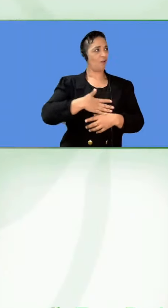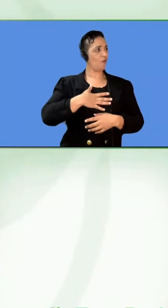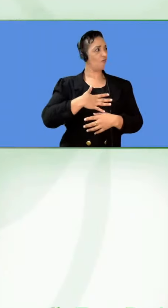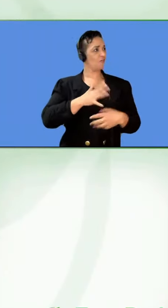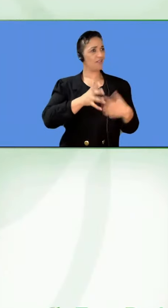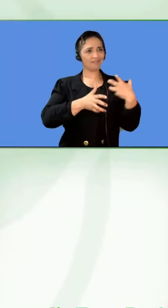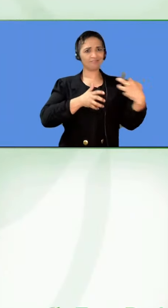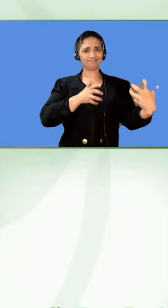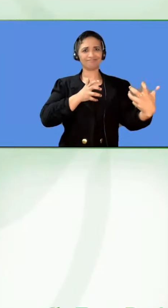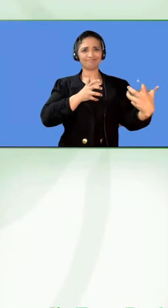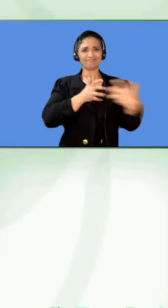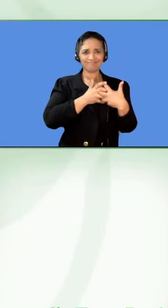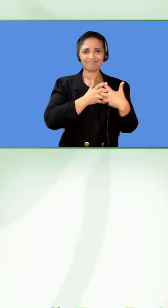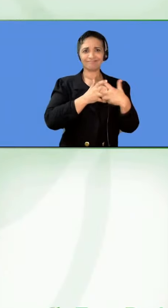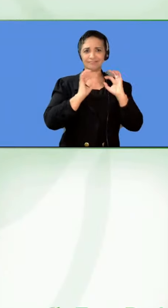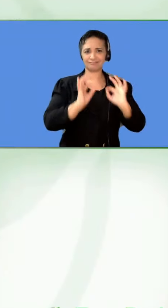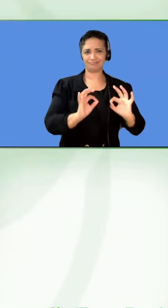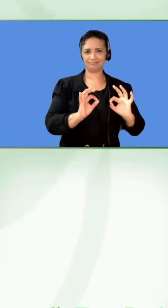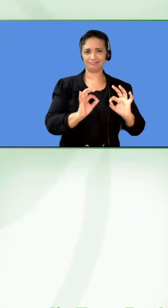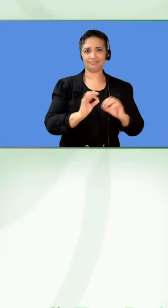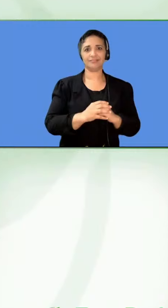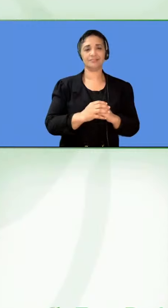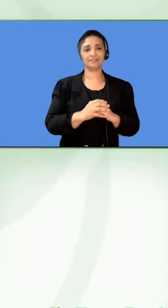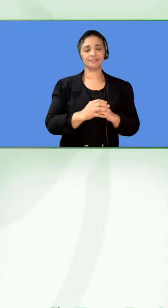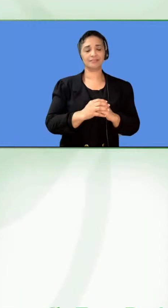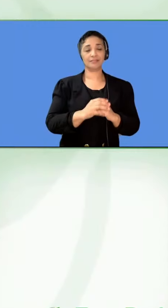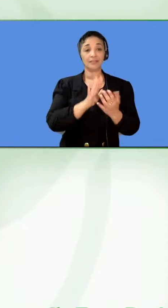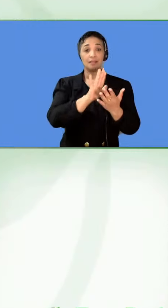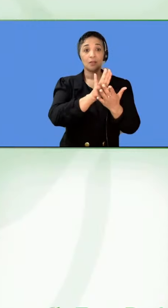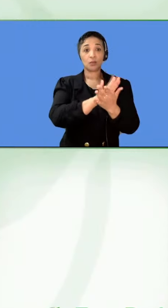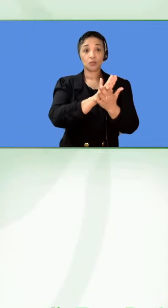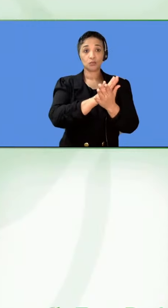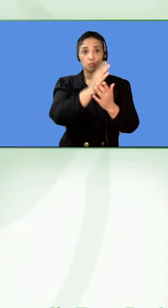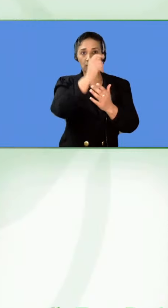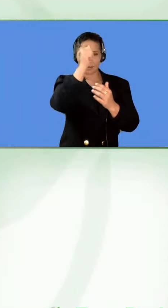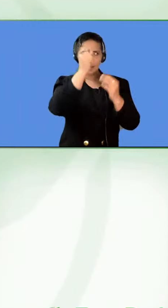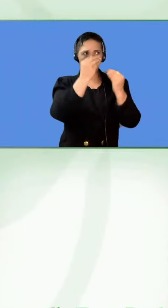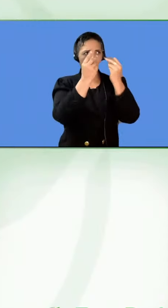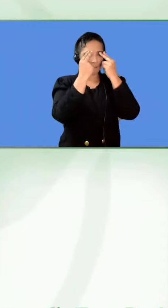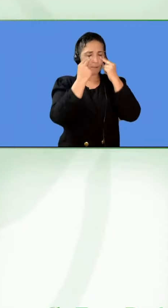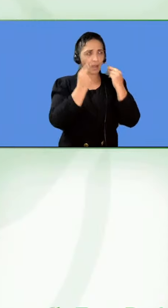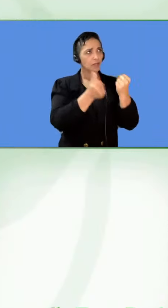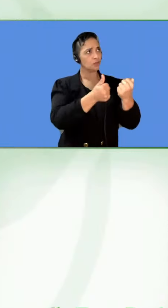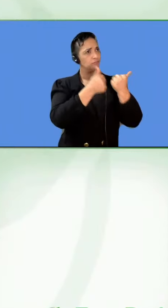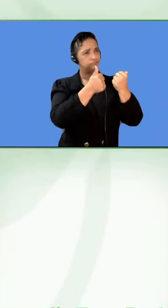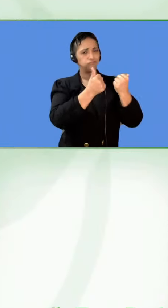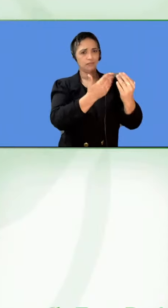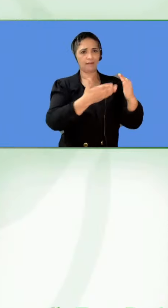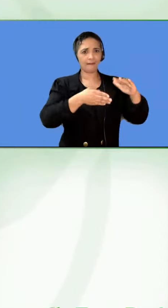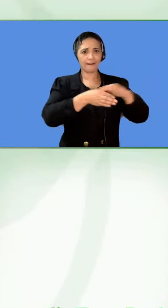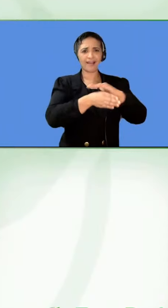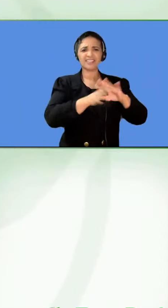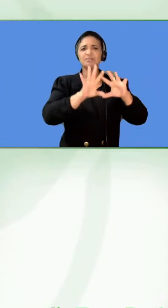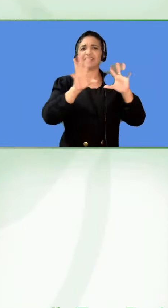The Academy for the blind had the accessibility that I needed, and example of this is that they had pretty much everything in Braille.